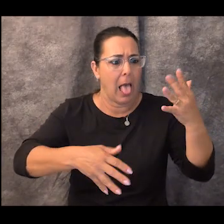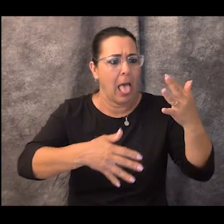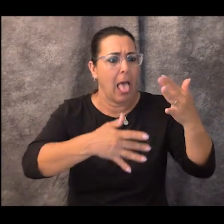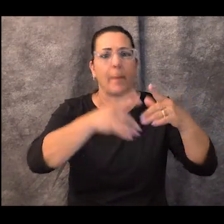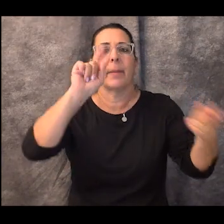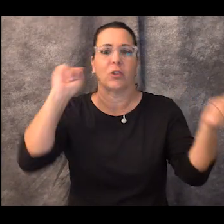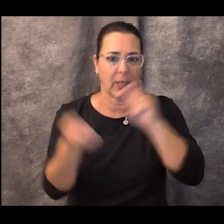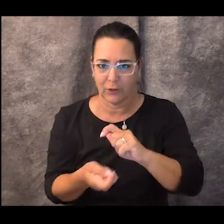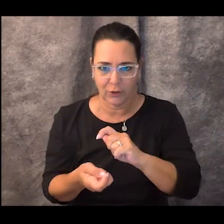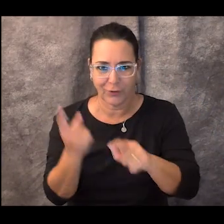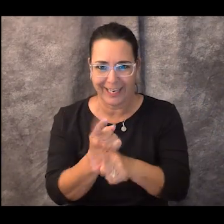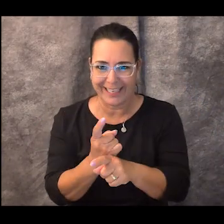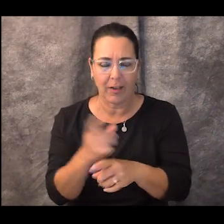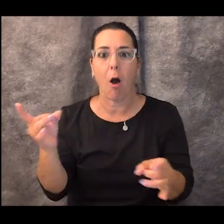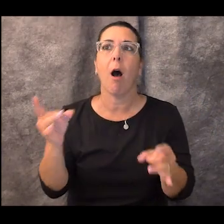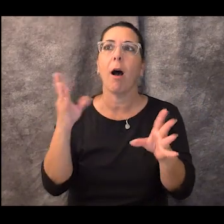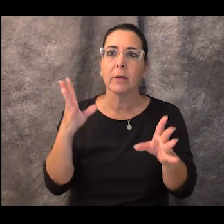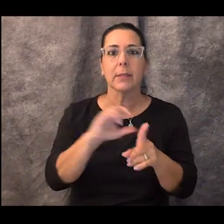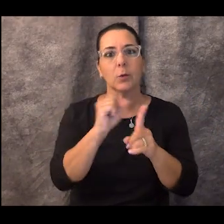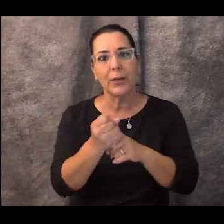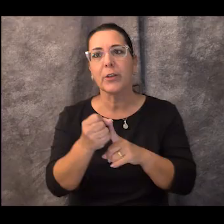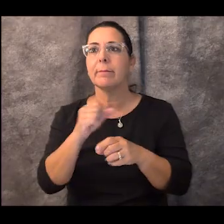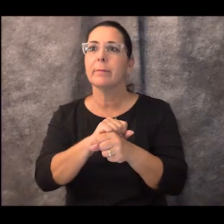with COVID and health and everybody being terrified